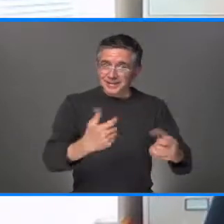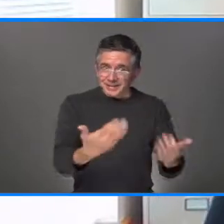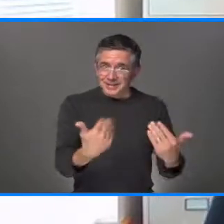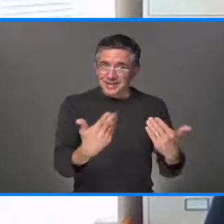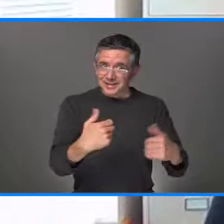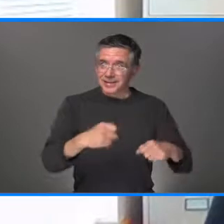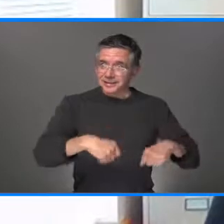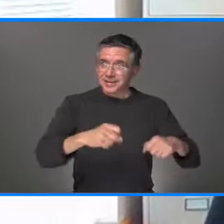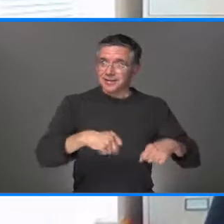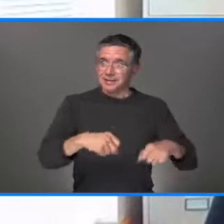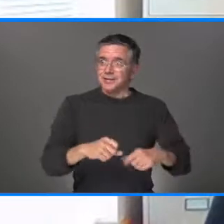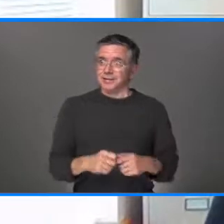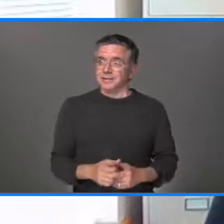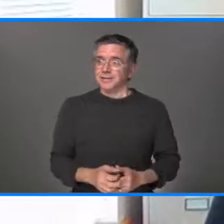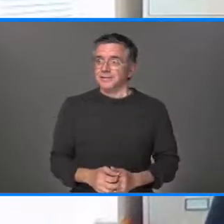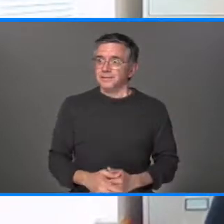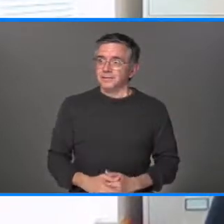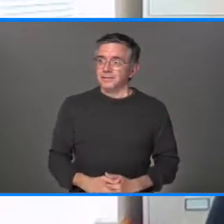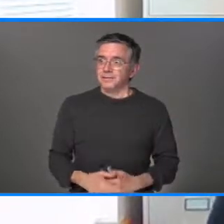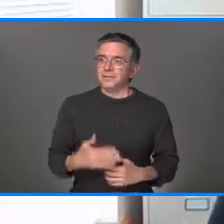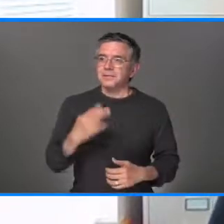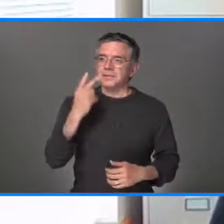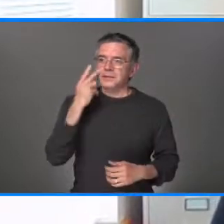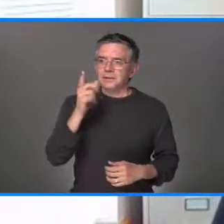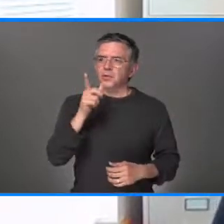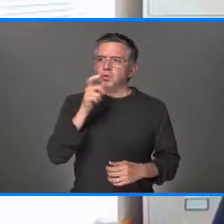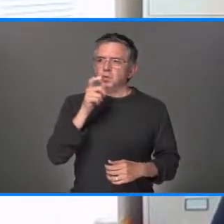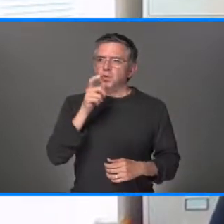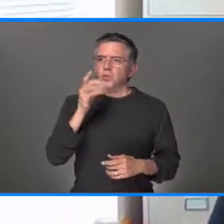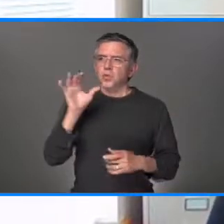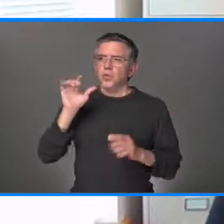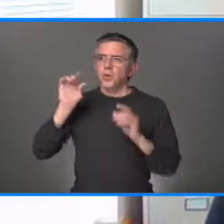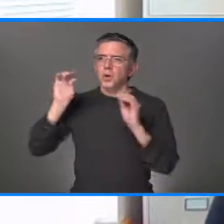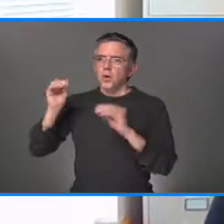and our clients in the community that would need access to vaccine,